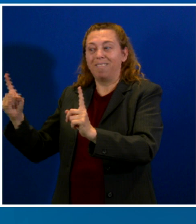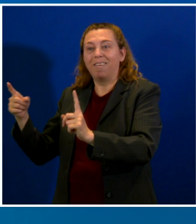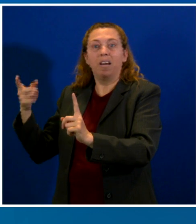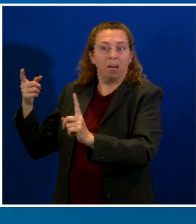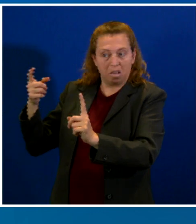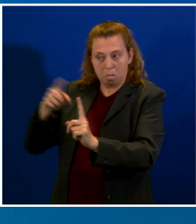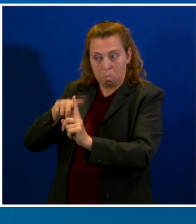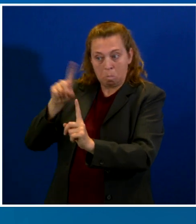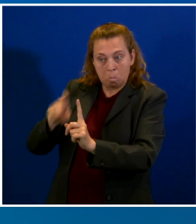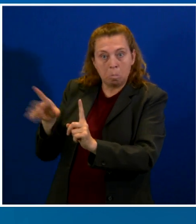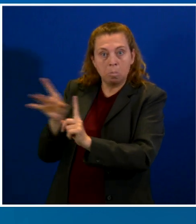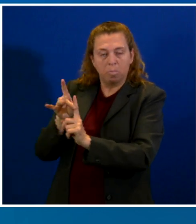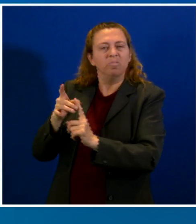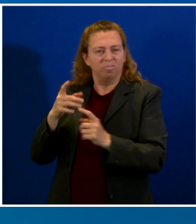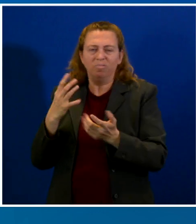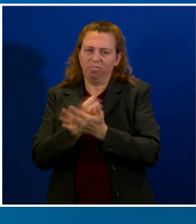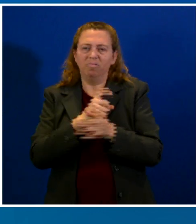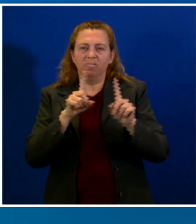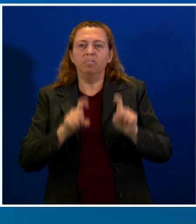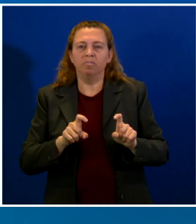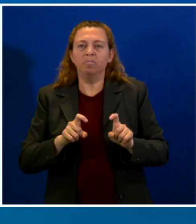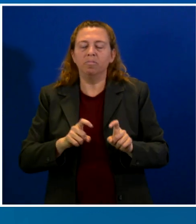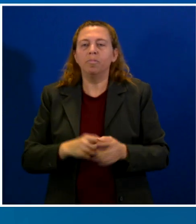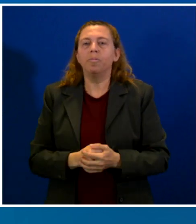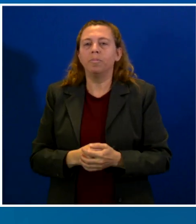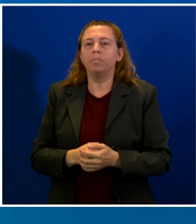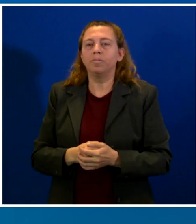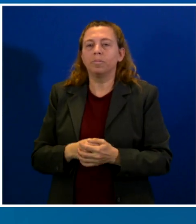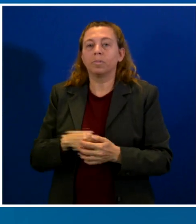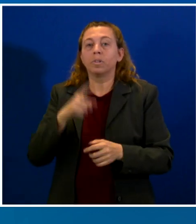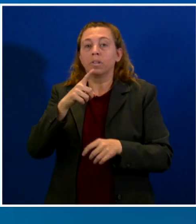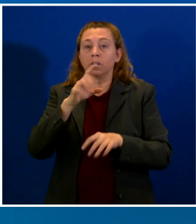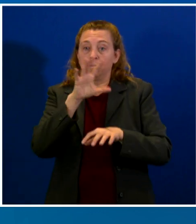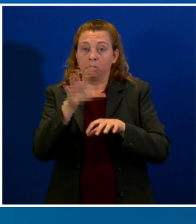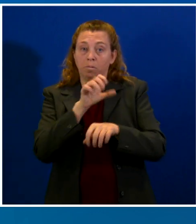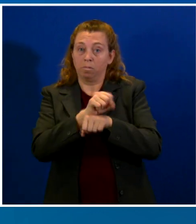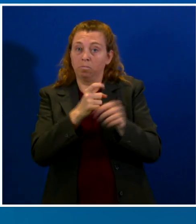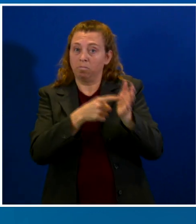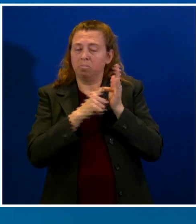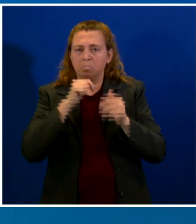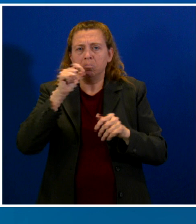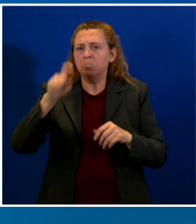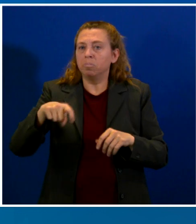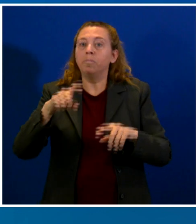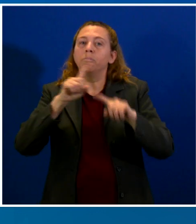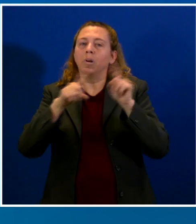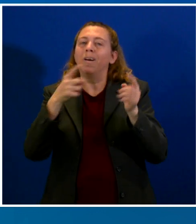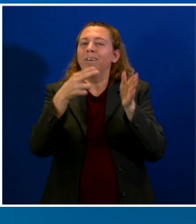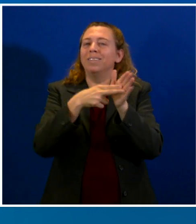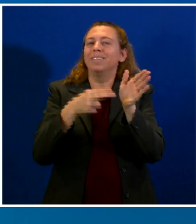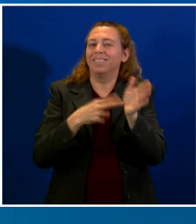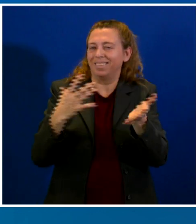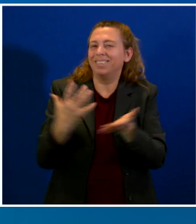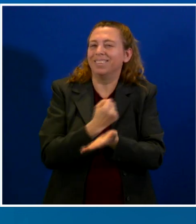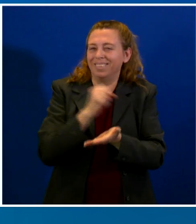While appointments are not required, preregistration is strongly encouraged to make the process more efficient for the visitors.